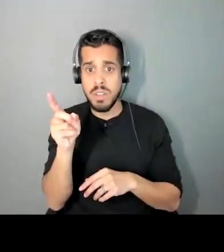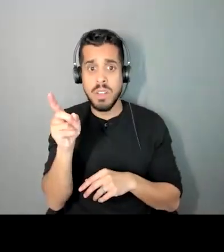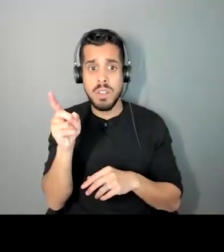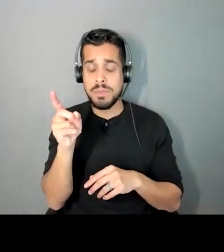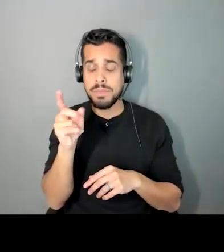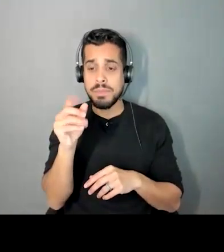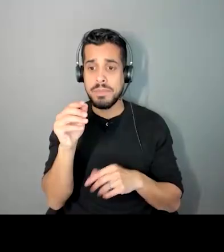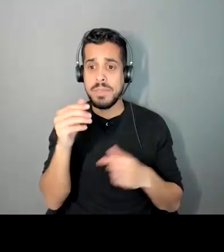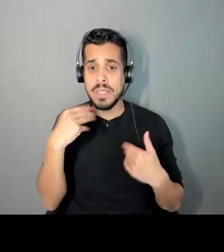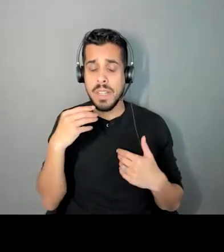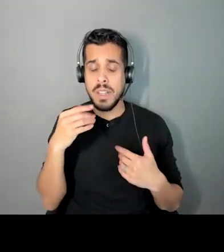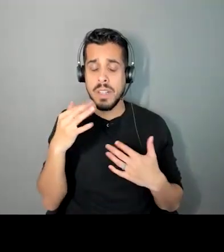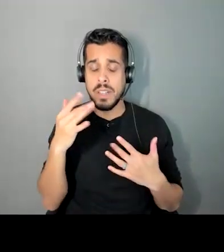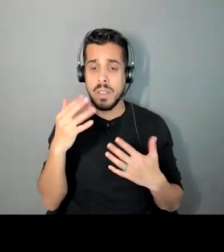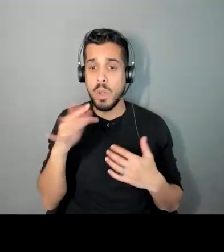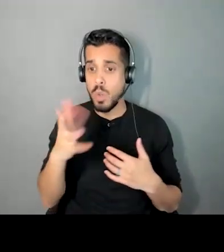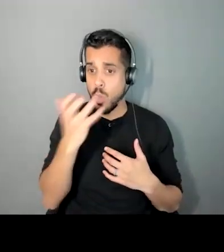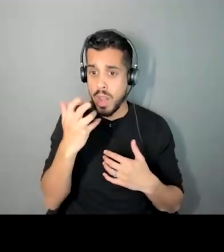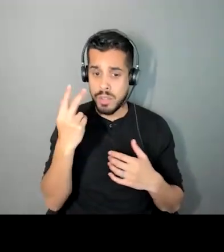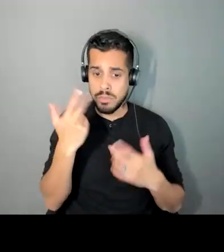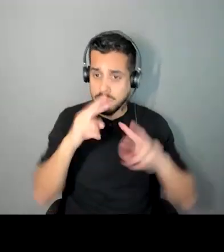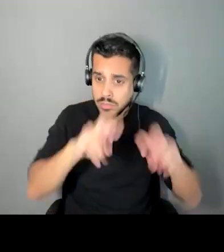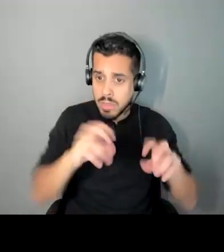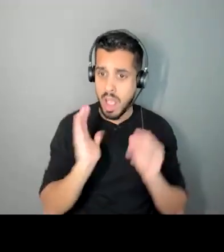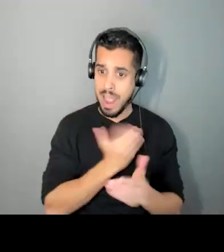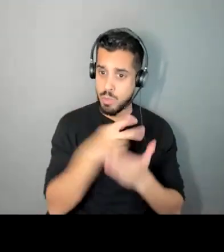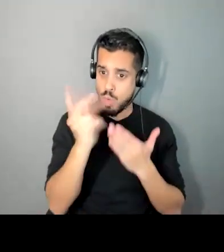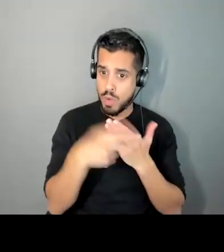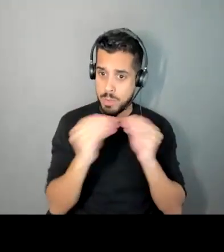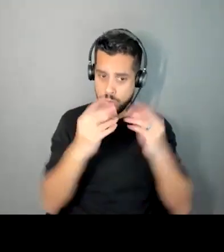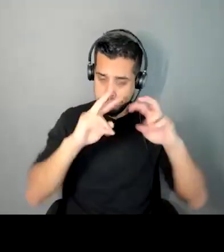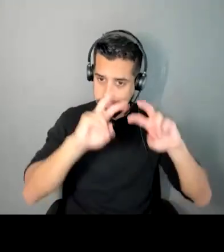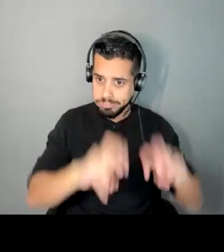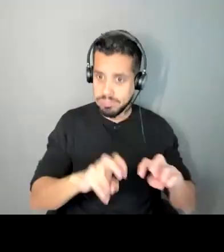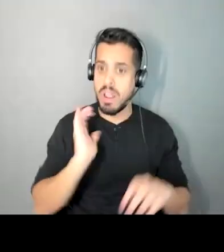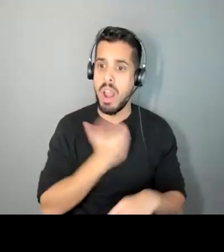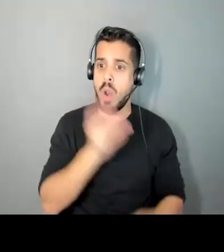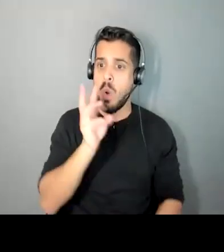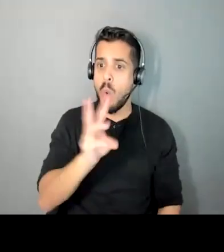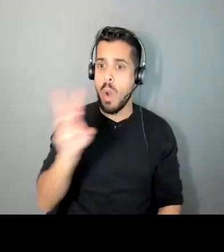um... looking into our programming on our website, which is on the contact form,